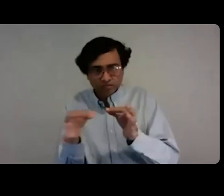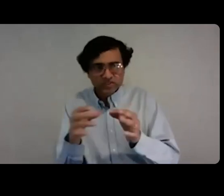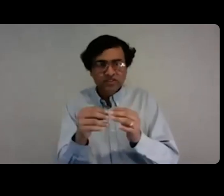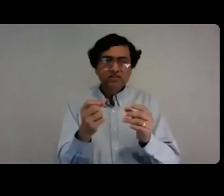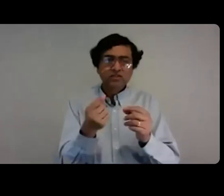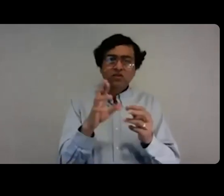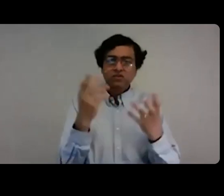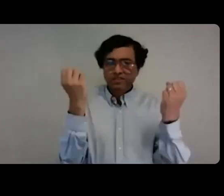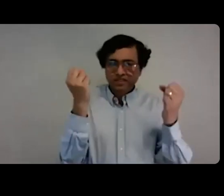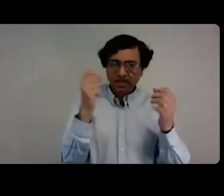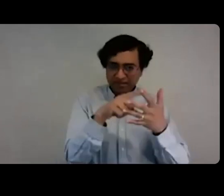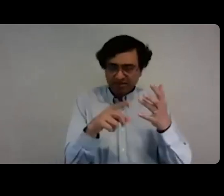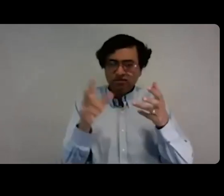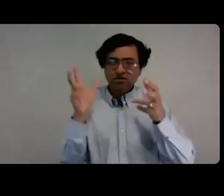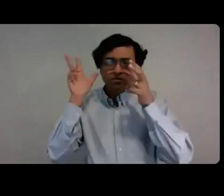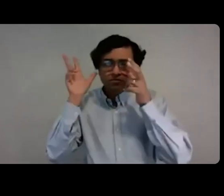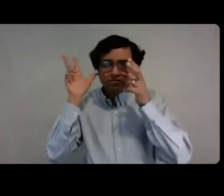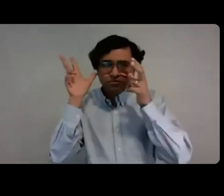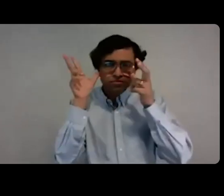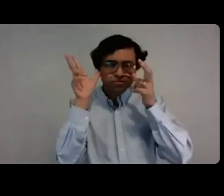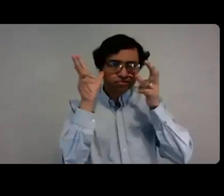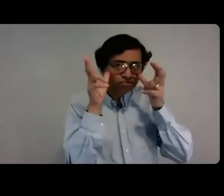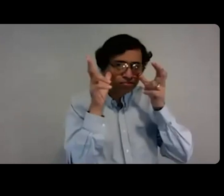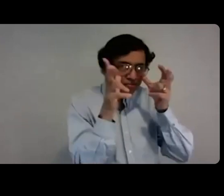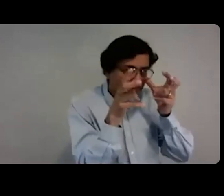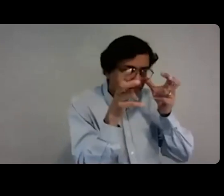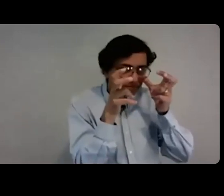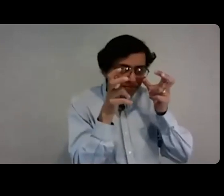They may also have assisted listening devices.